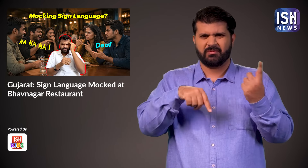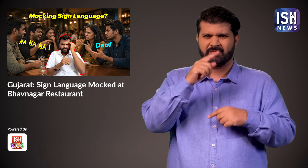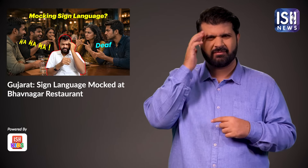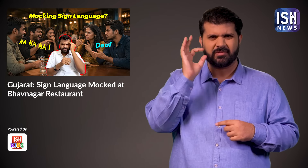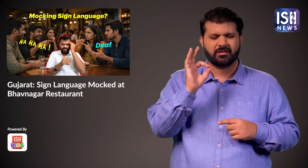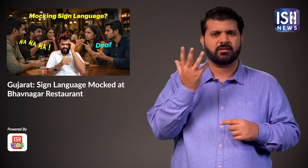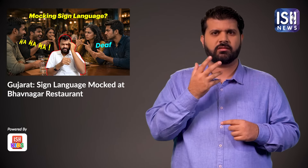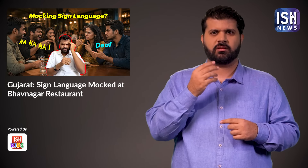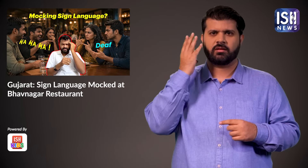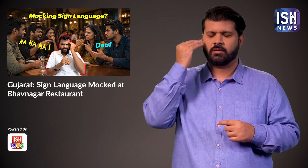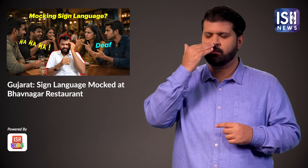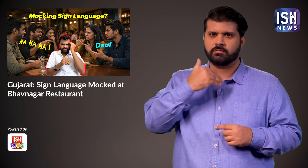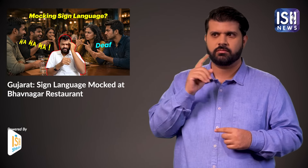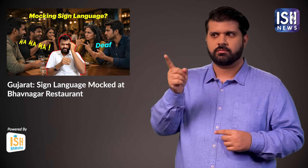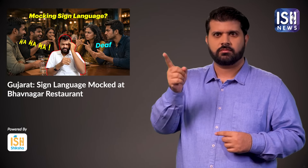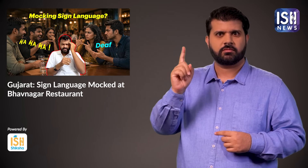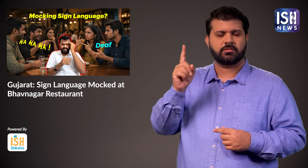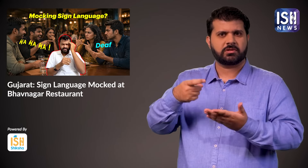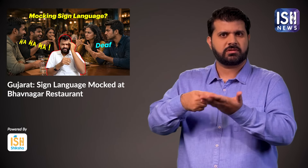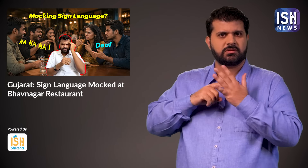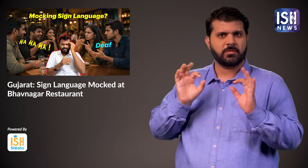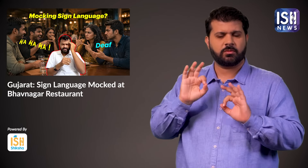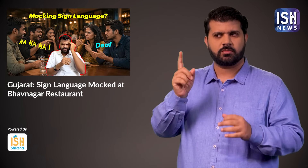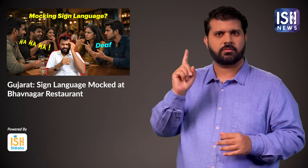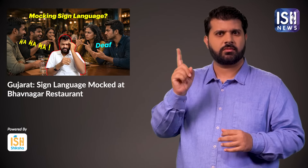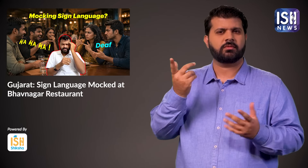often linked to hearing people mocking or disrespecting them.